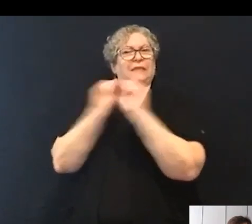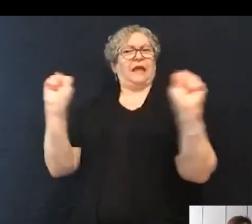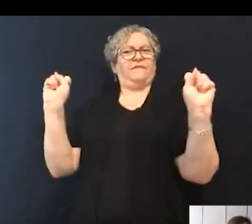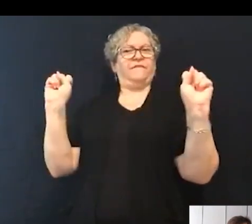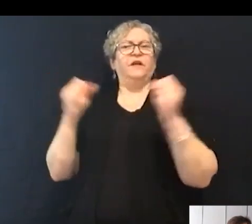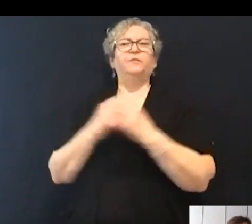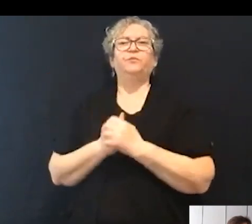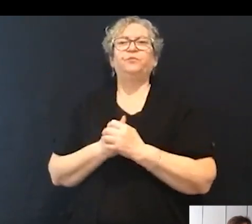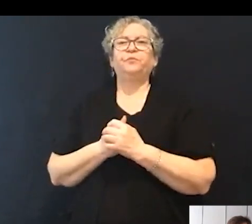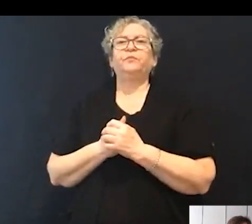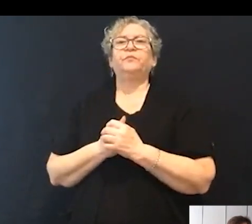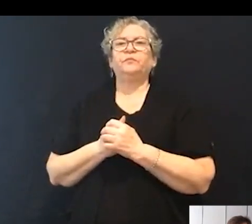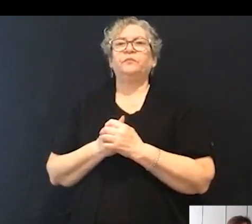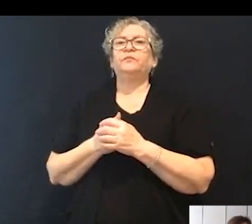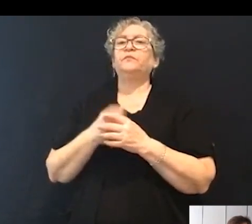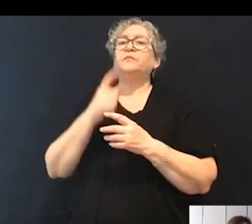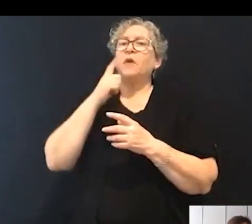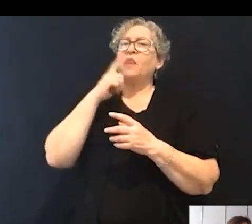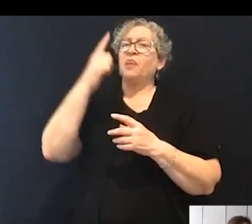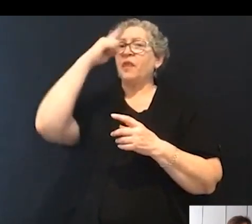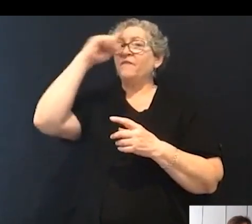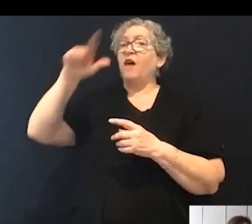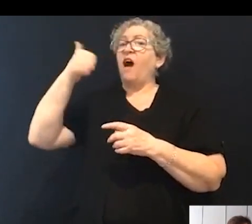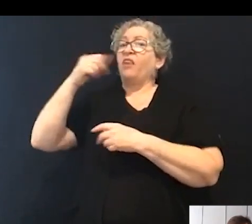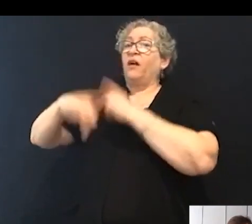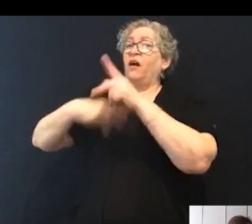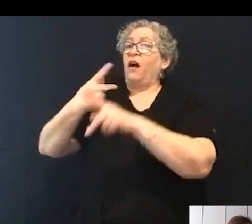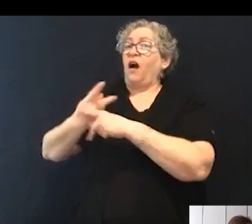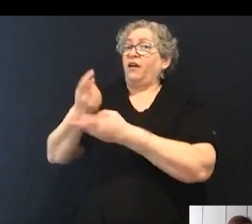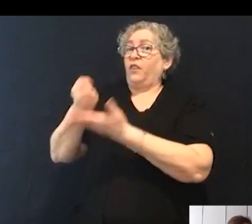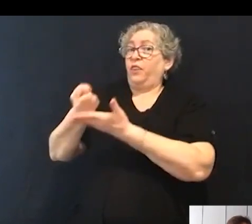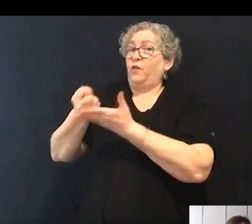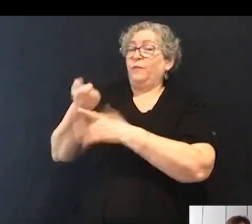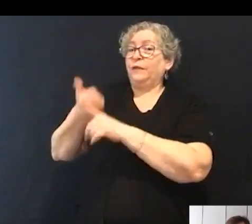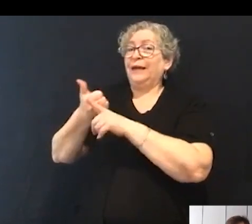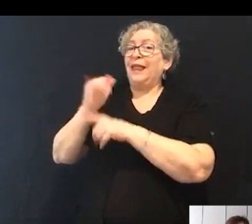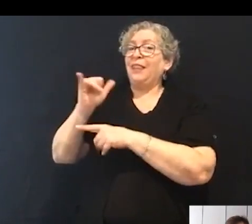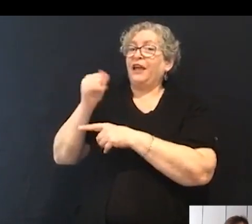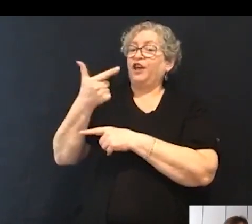And as opposed to other therapies, like gene therapies, that require